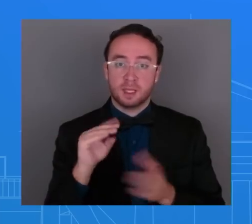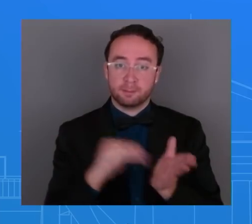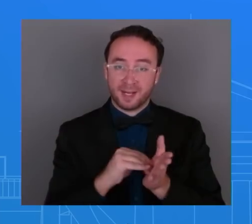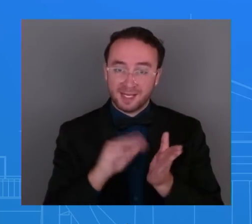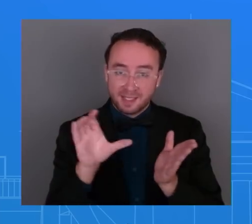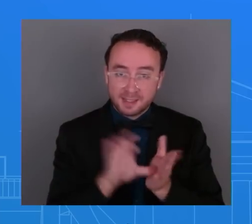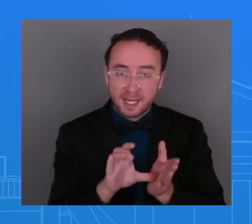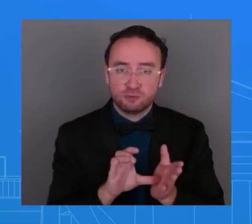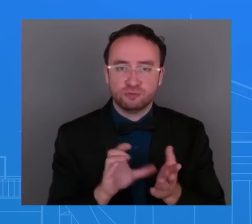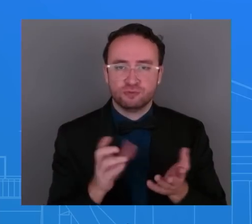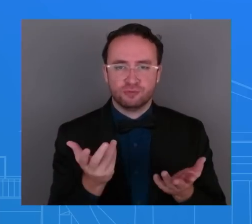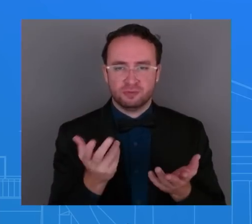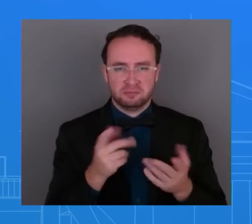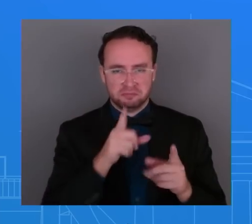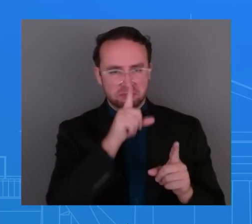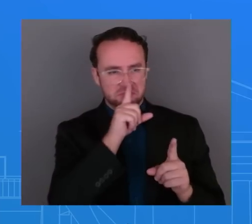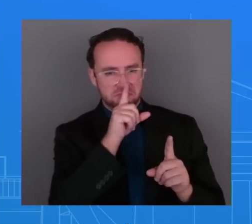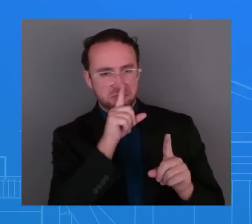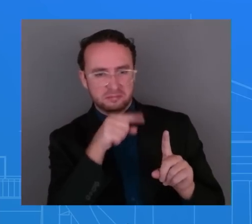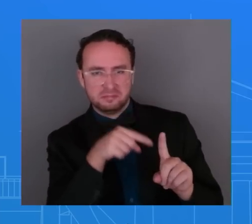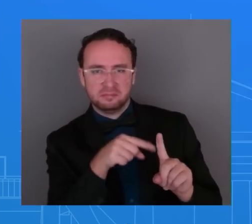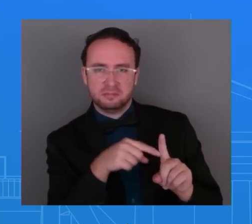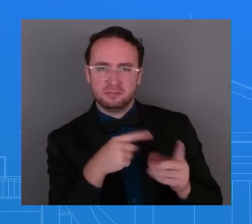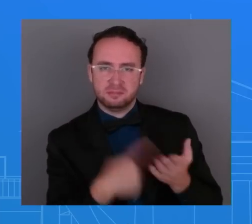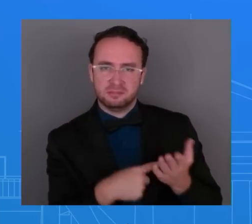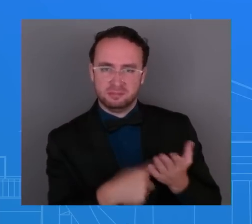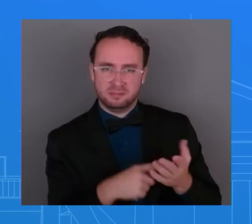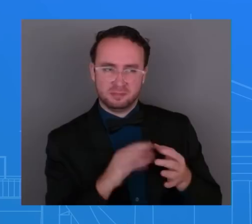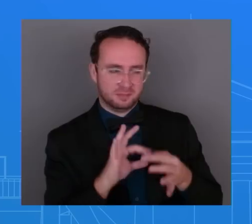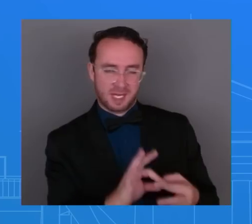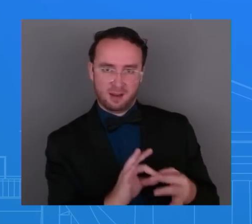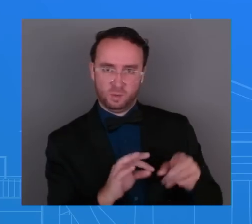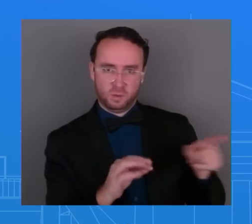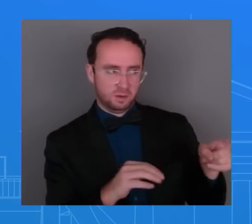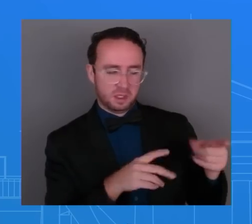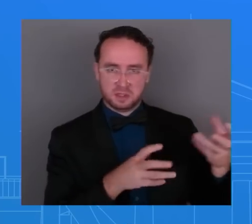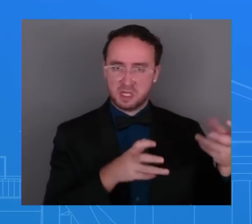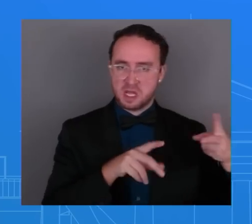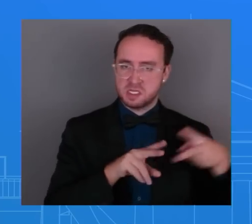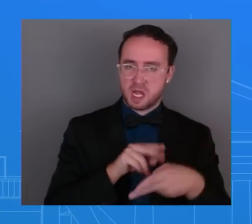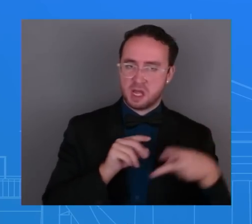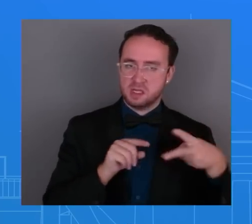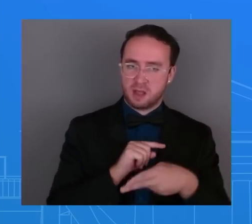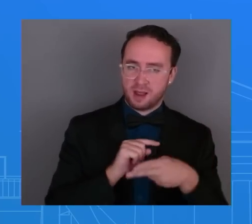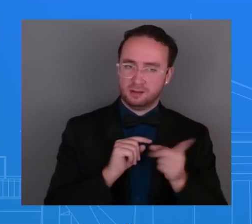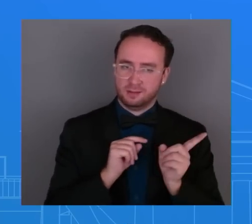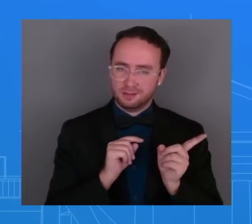This is something that we -- we want to see happen. But we have done the work to make sure